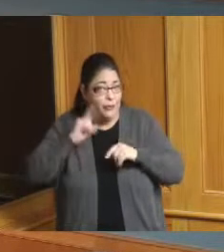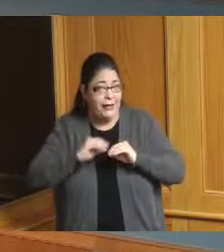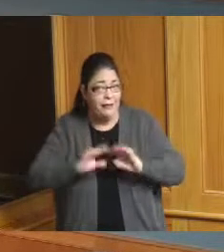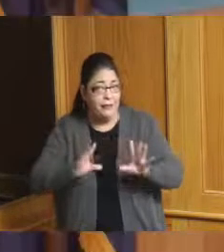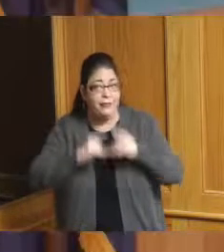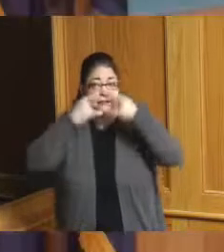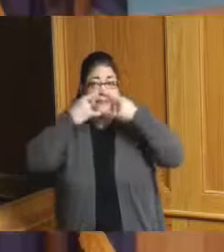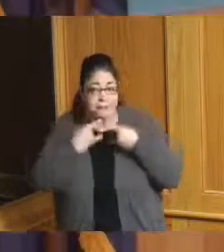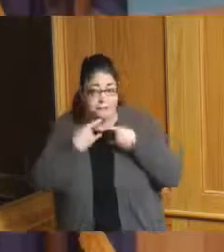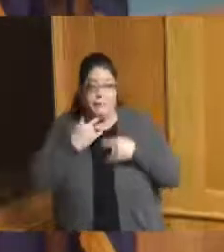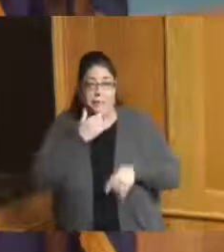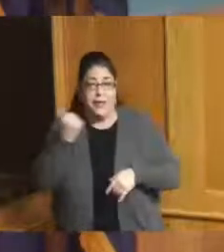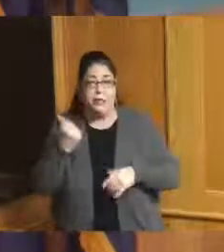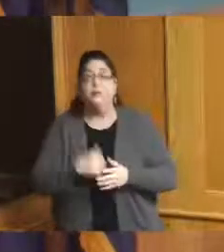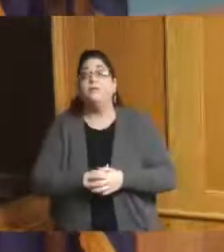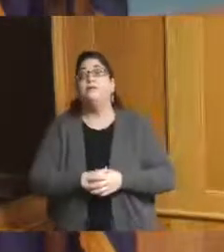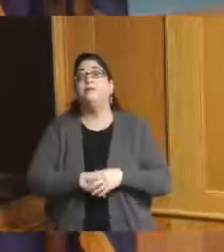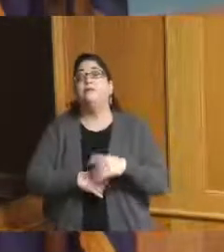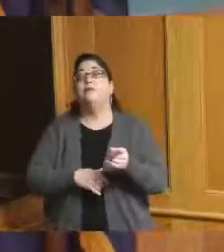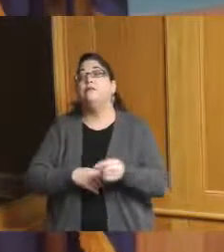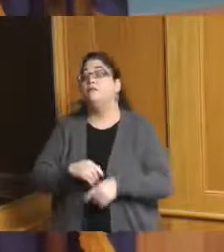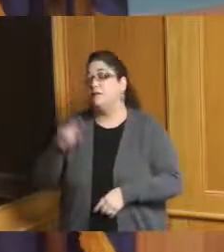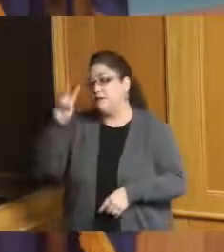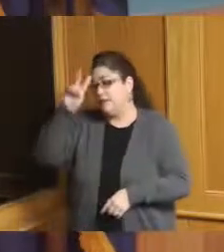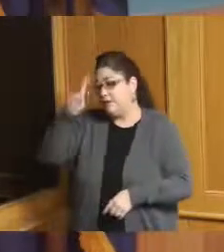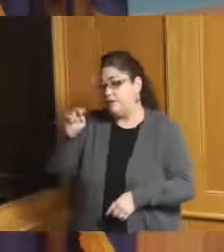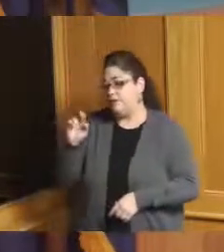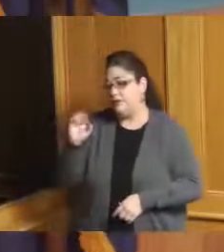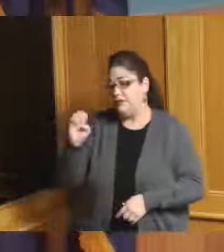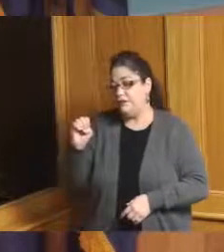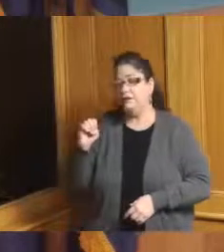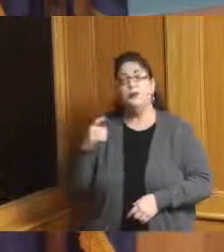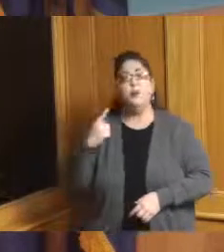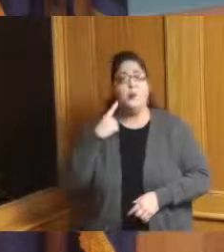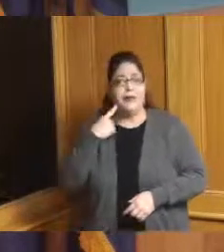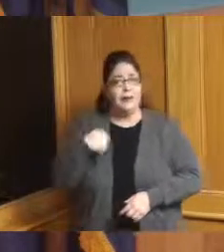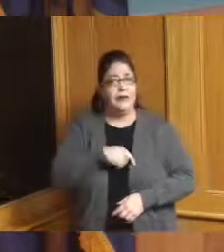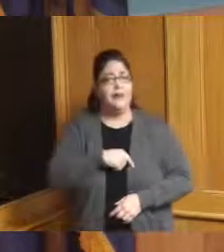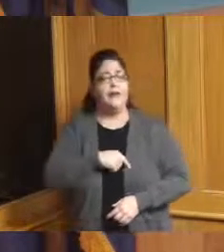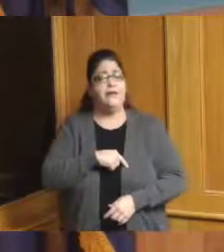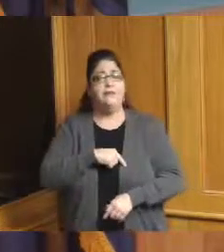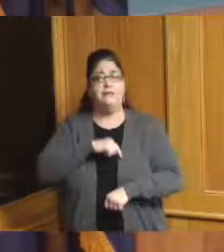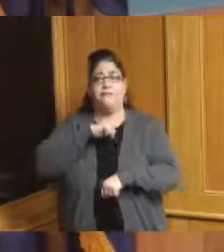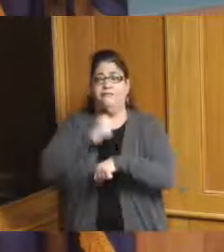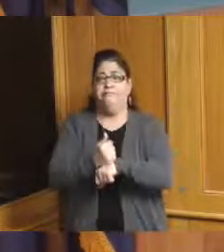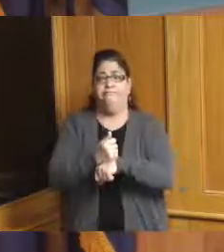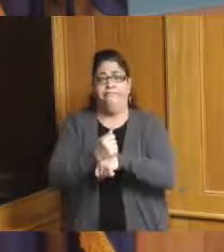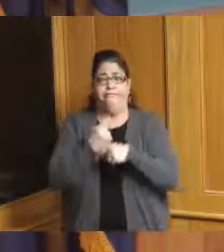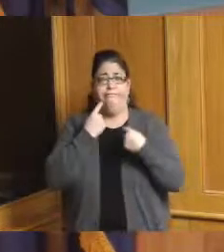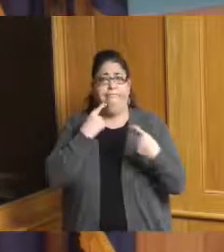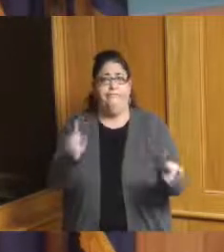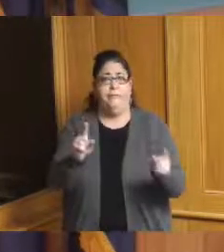we have voted on a state of emergency a couple times and last year I was a member